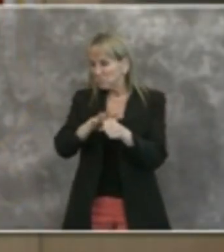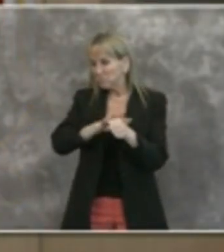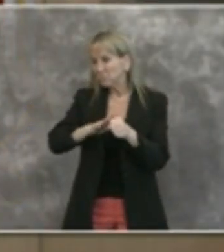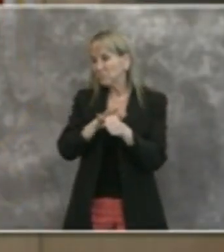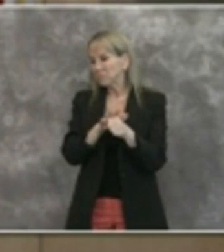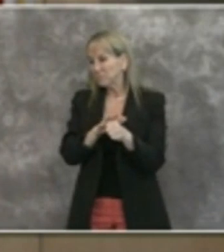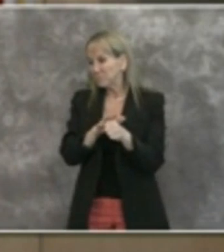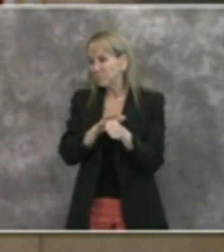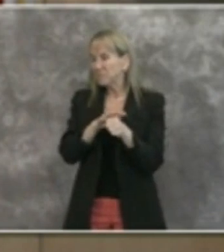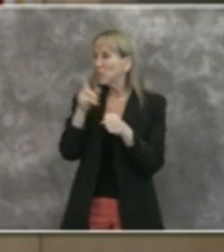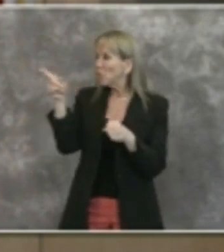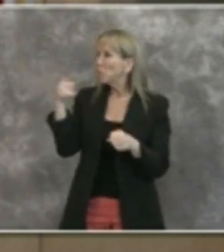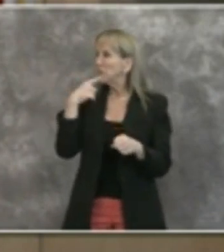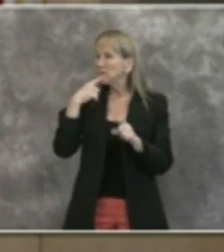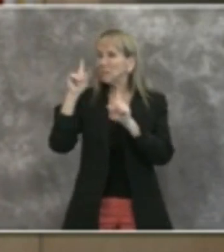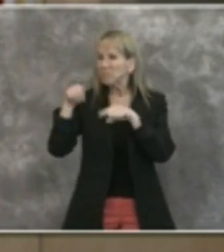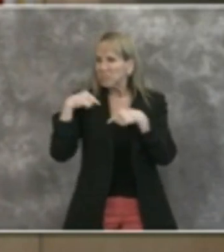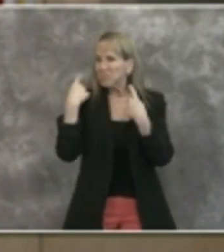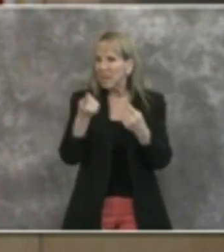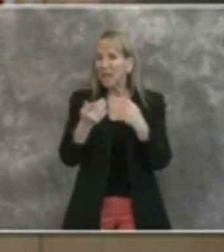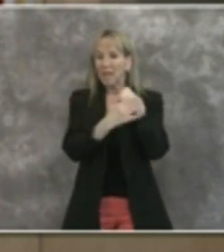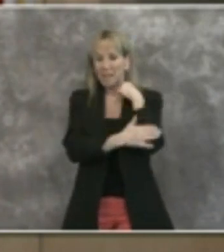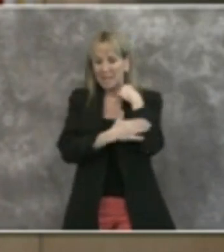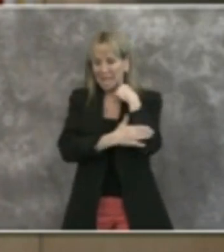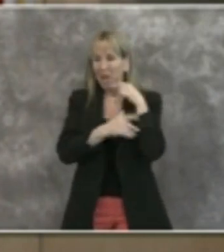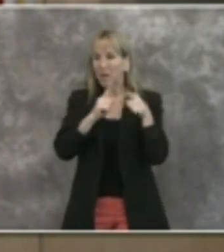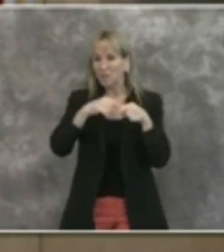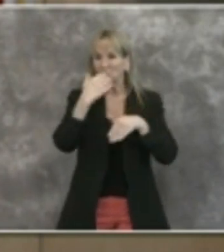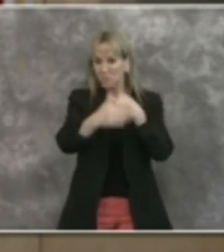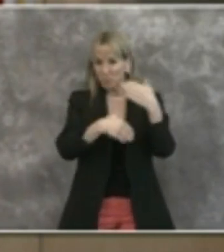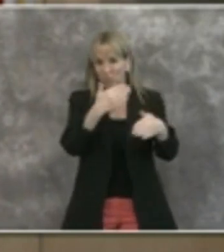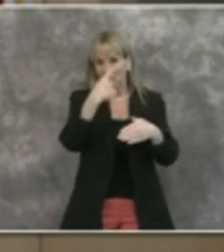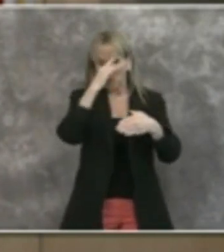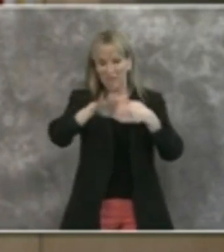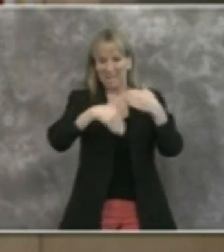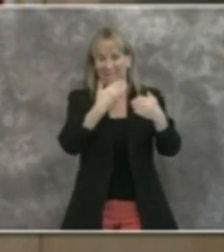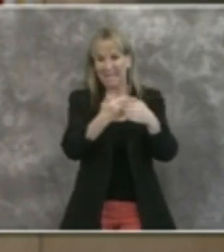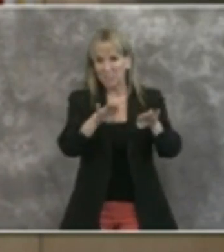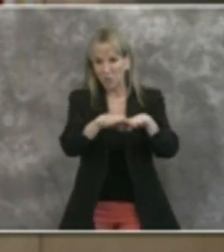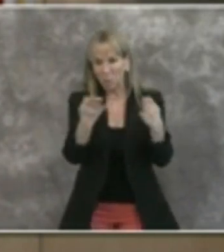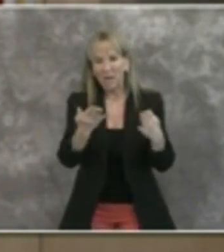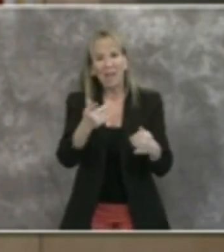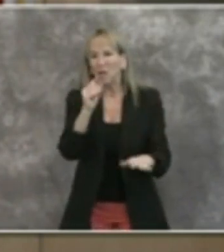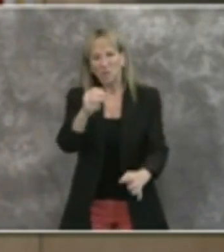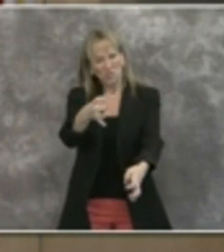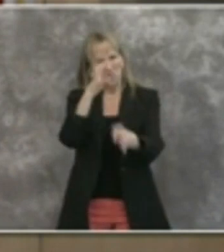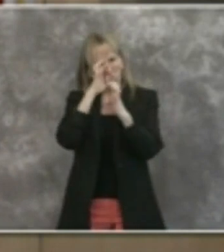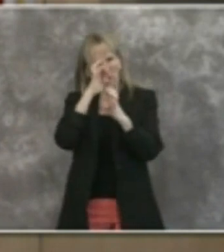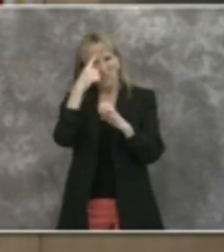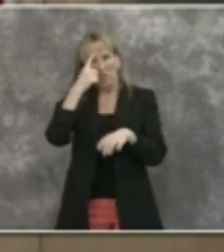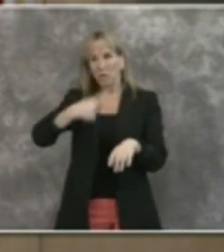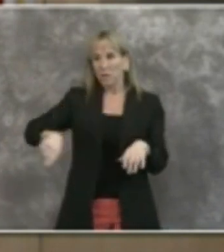WOULDN'T LET ME JUST I MEAN I WILL QUESTION THE CALLS FROM PEOPLE TO REOPEN IN SOMETHING GROWING IN SOME LOCAL LEADERS AND THE COUNTY WRITING A